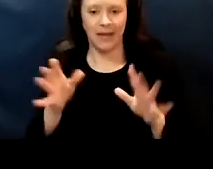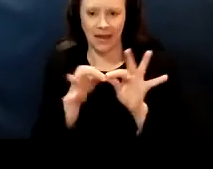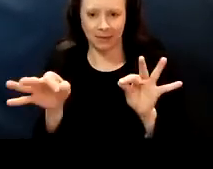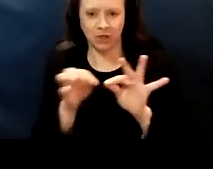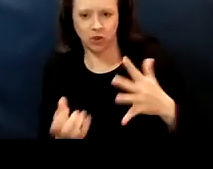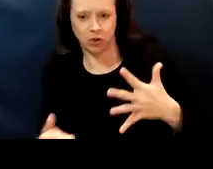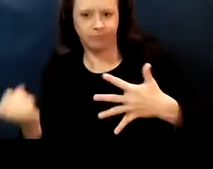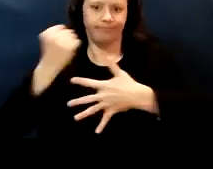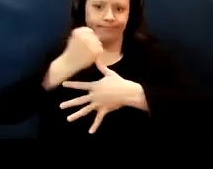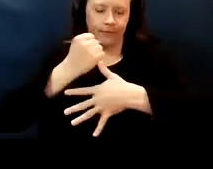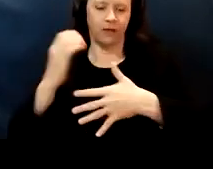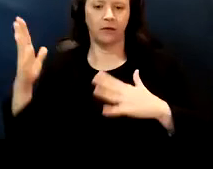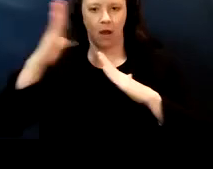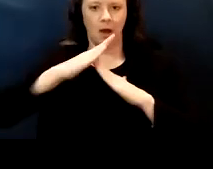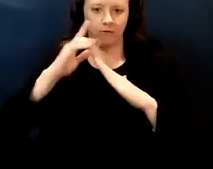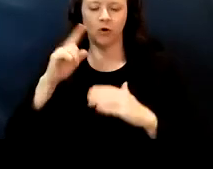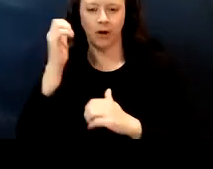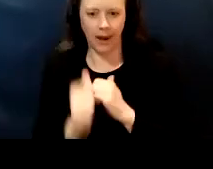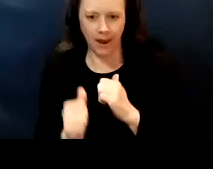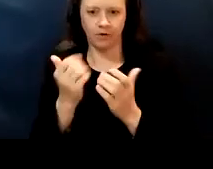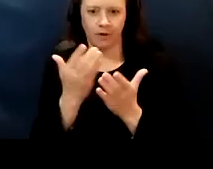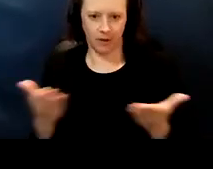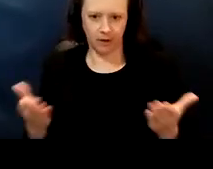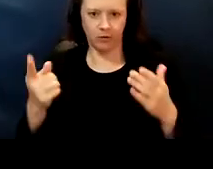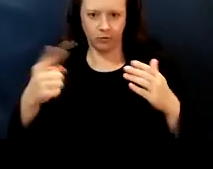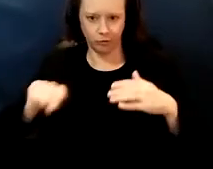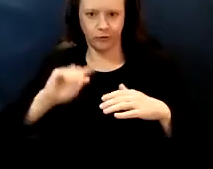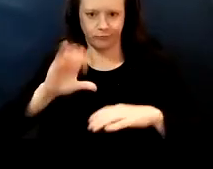your list for every single thing that you're putting on. So I